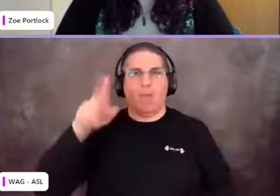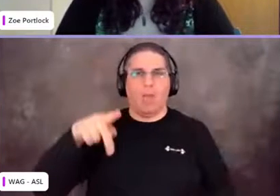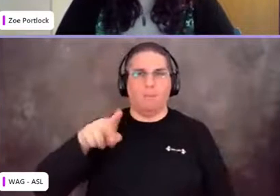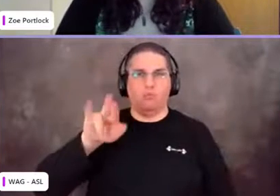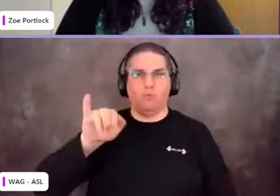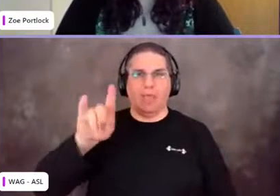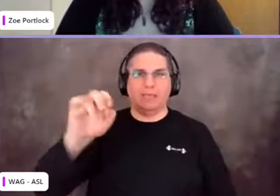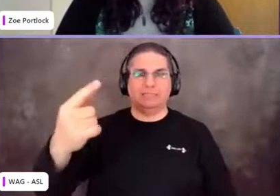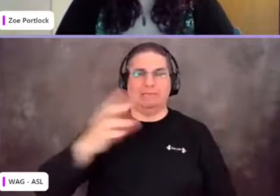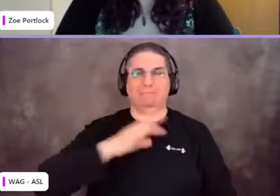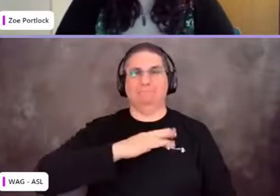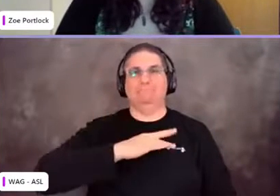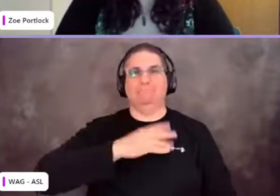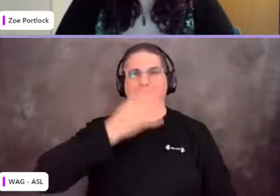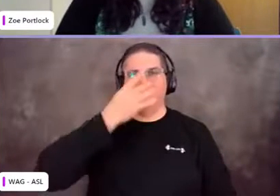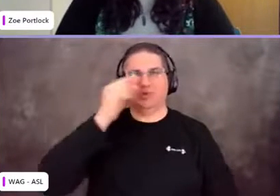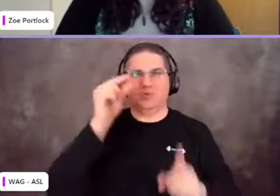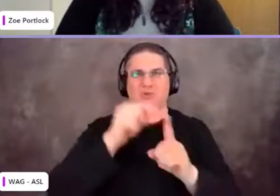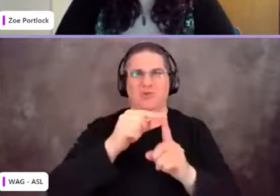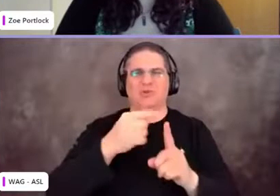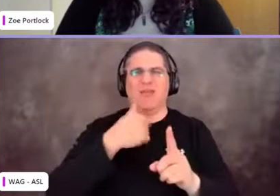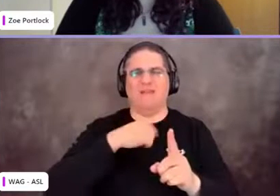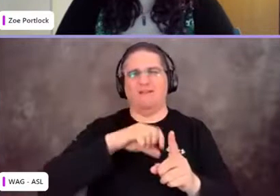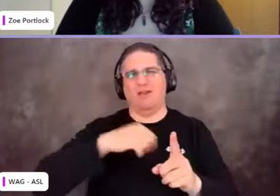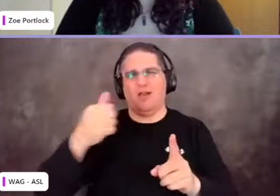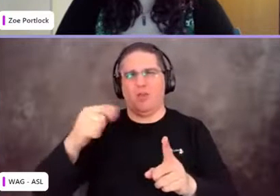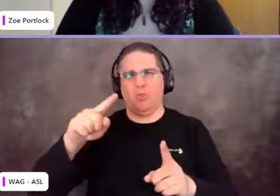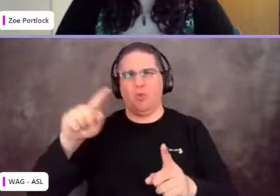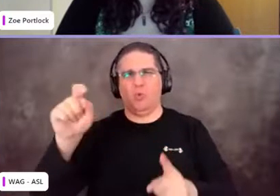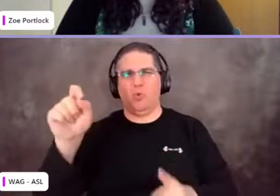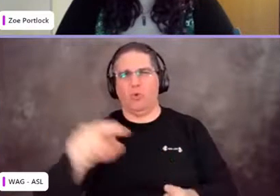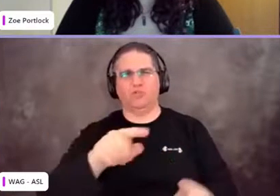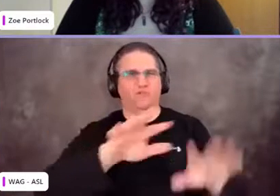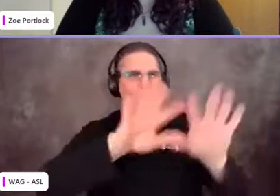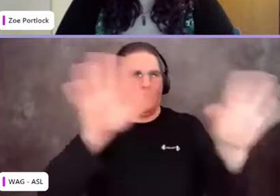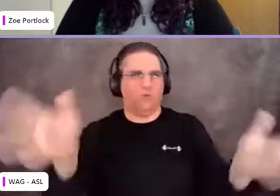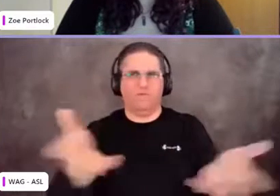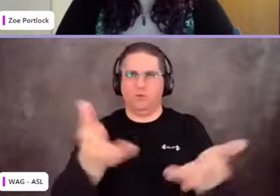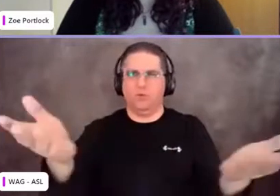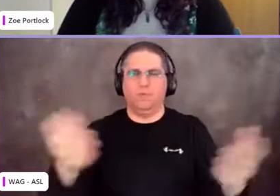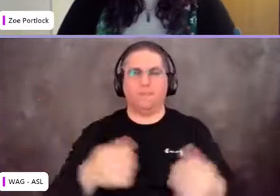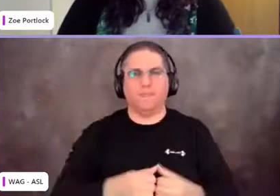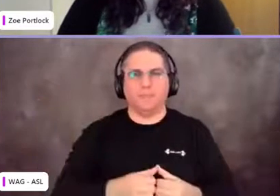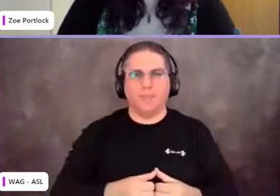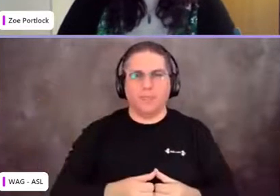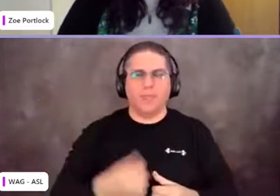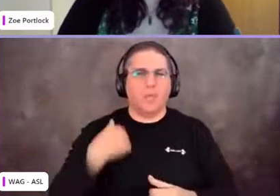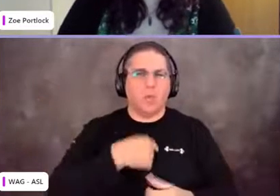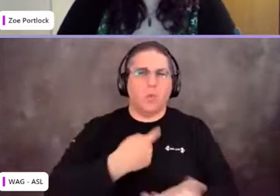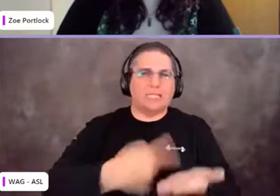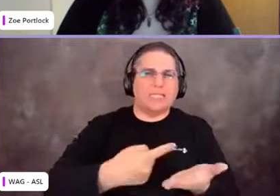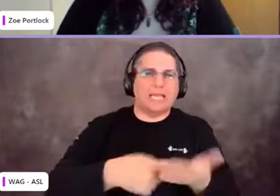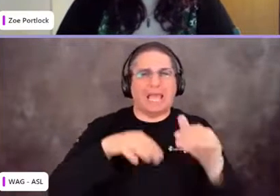cut zero off a little bit, but uprising, it costs a bit of an uprising there. That leads